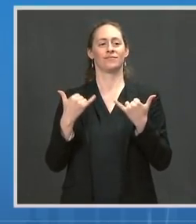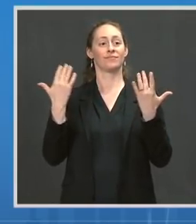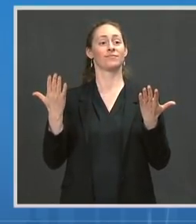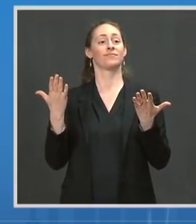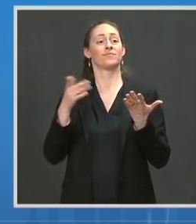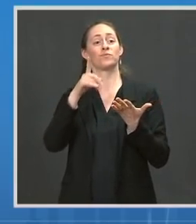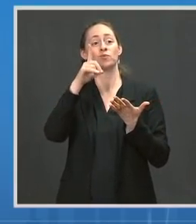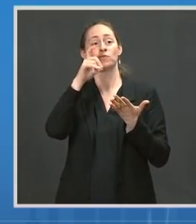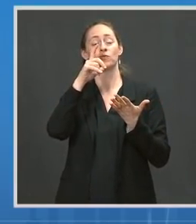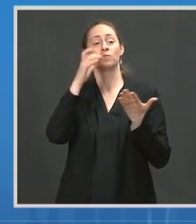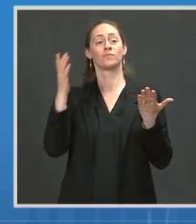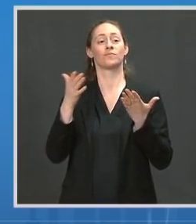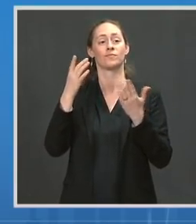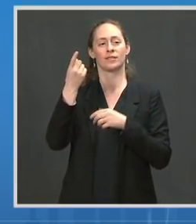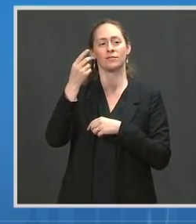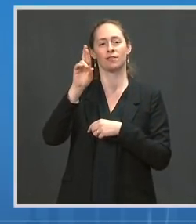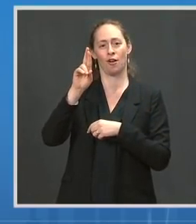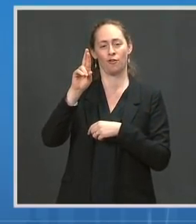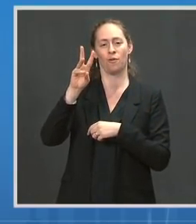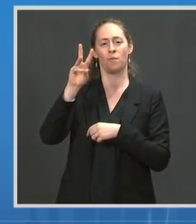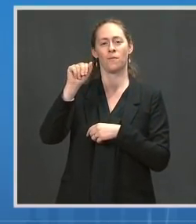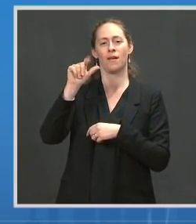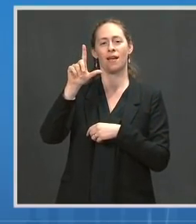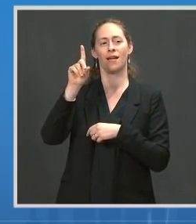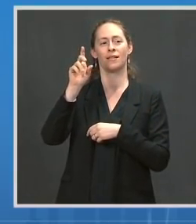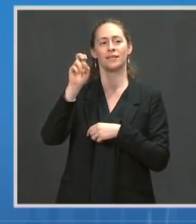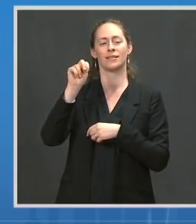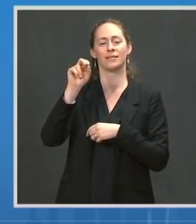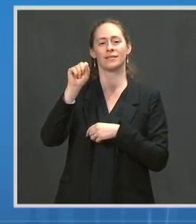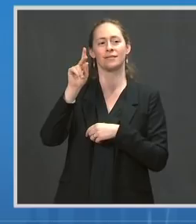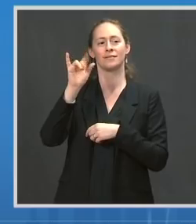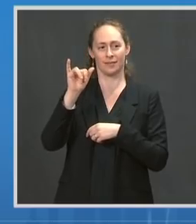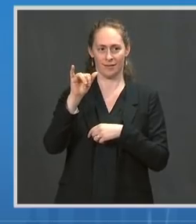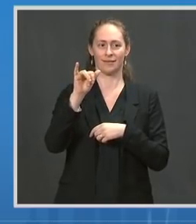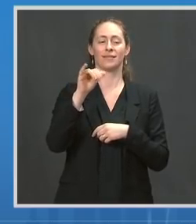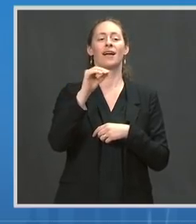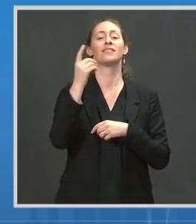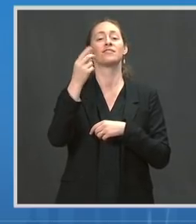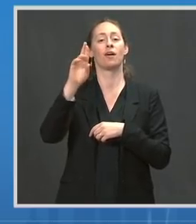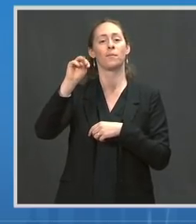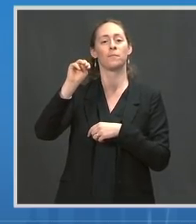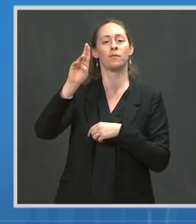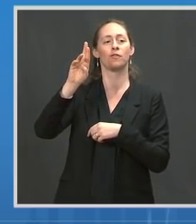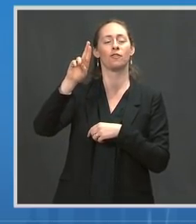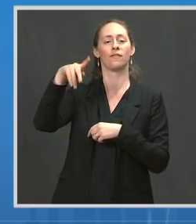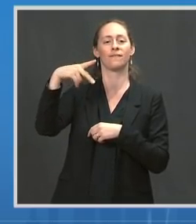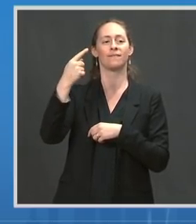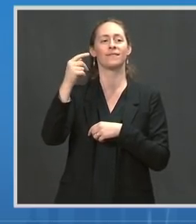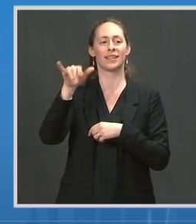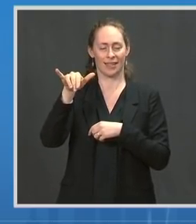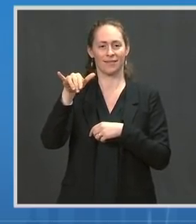and Dr. Murthy to give you a thorough update on a busy week of activity fighting the pandemic across multiple fronts.